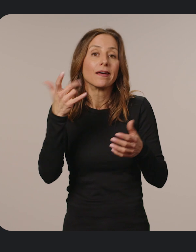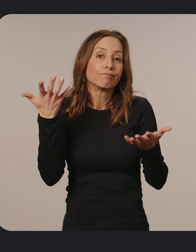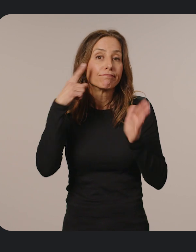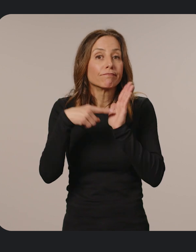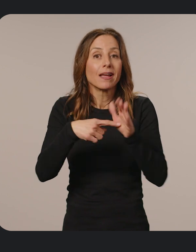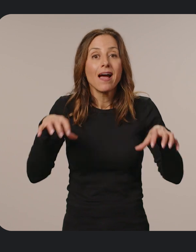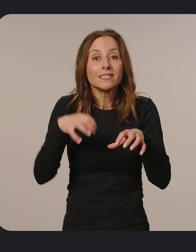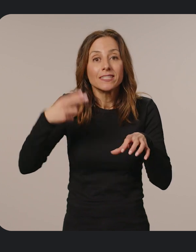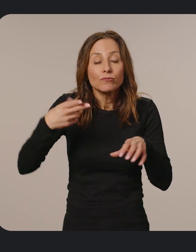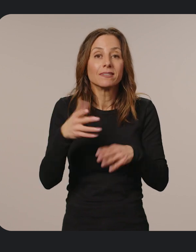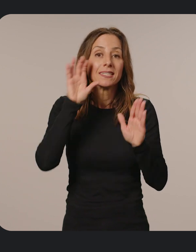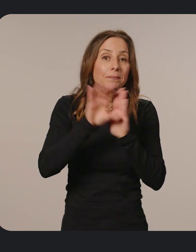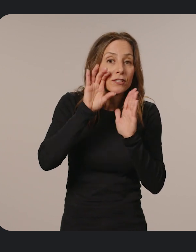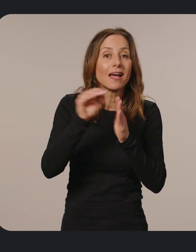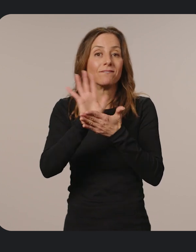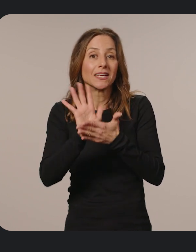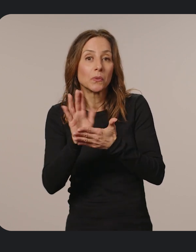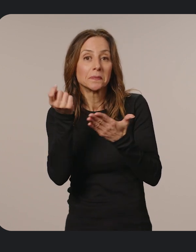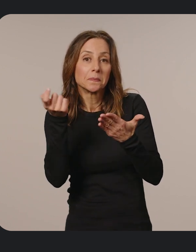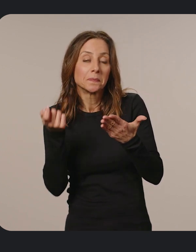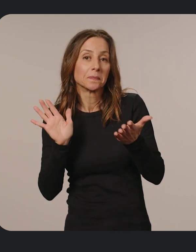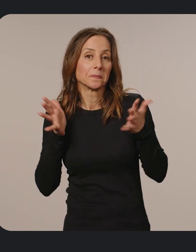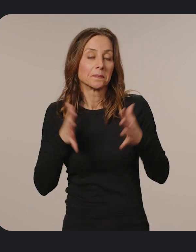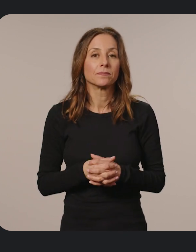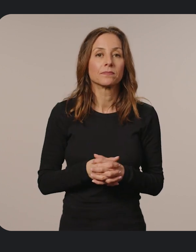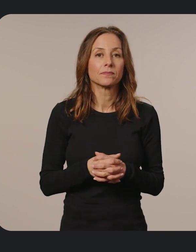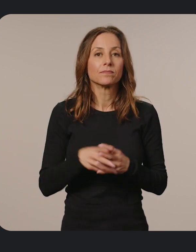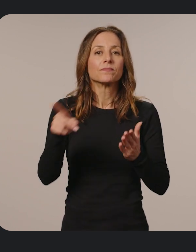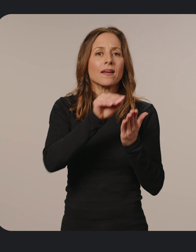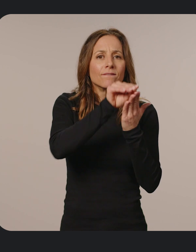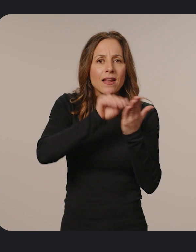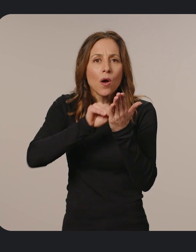to be deleted, like activity history, images, and videos.